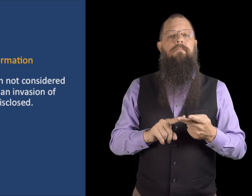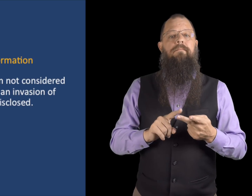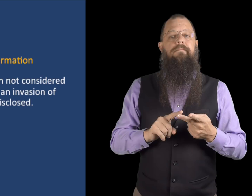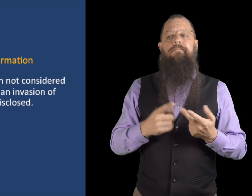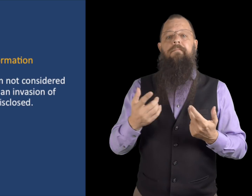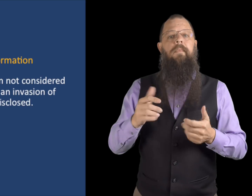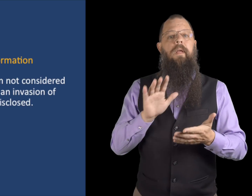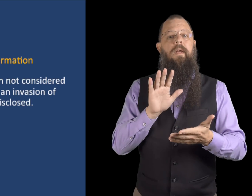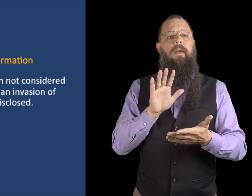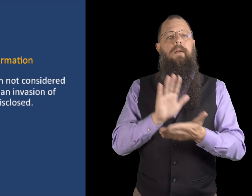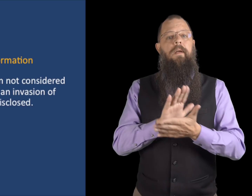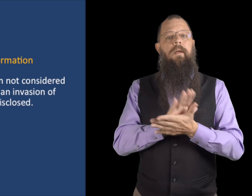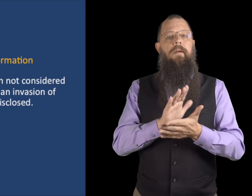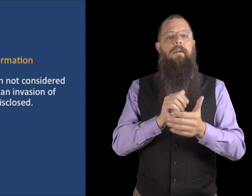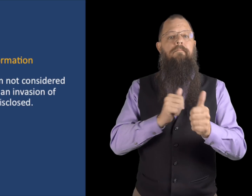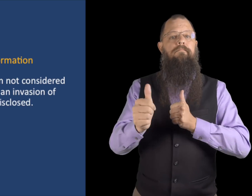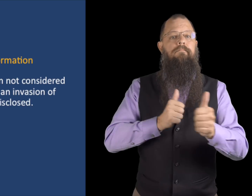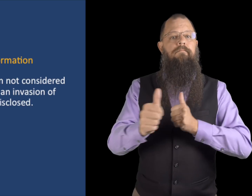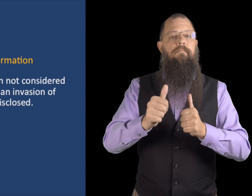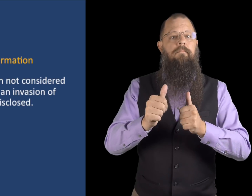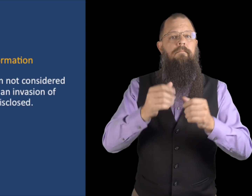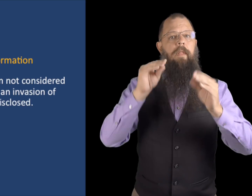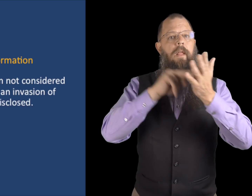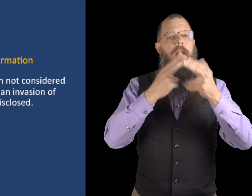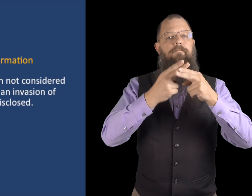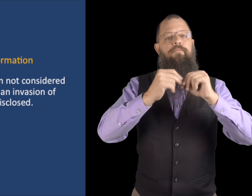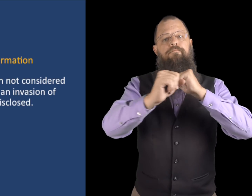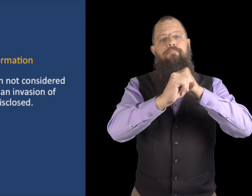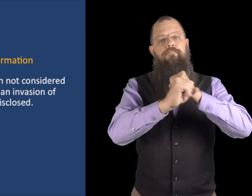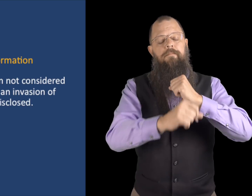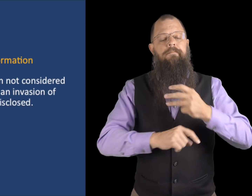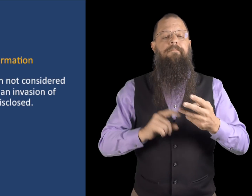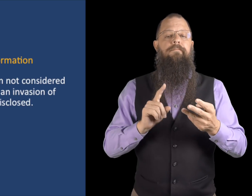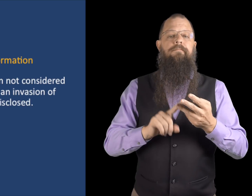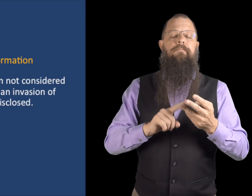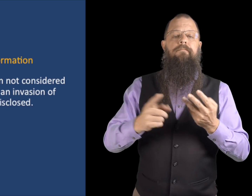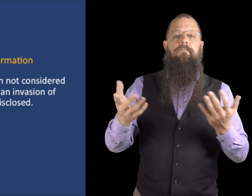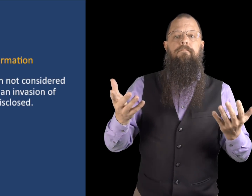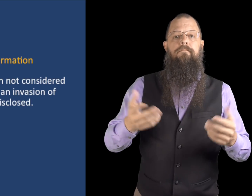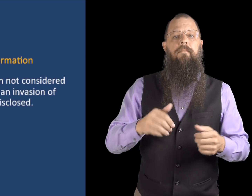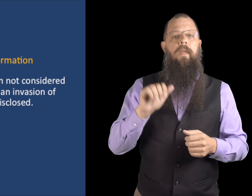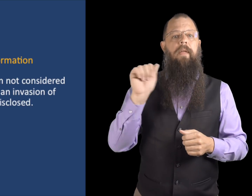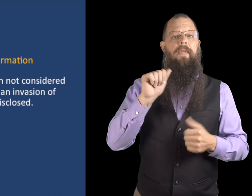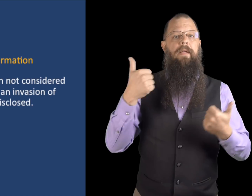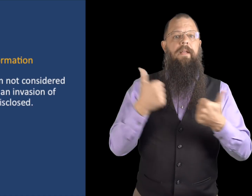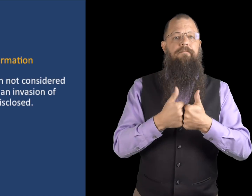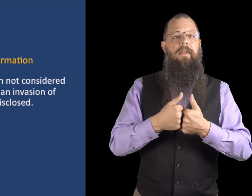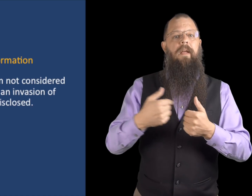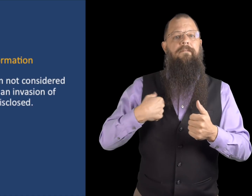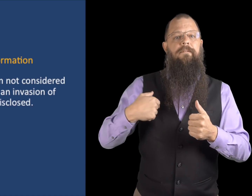This can include honor-roll, school sports with their names being advertised,